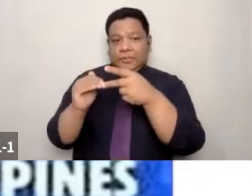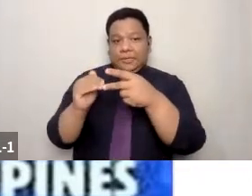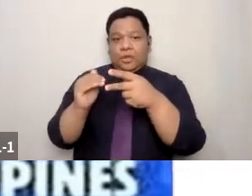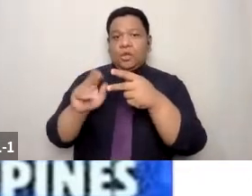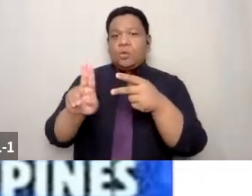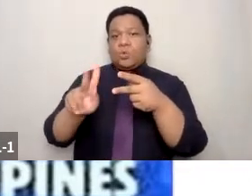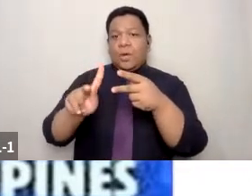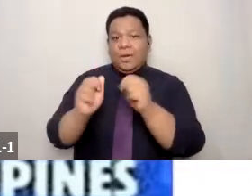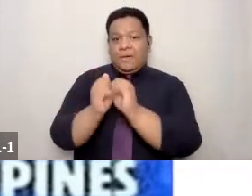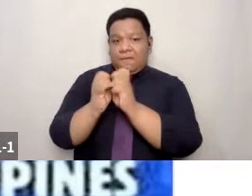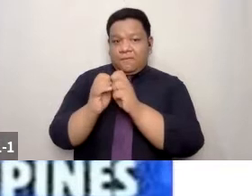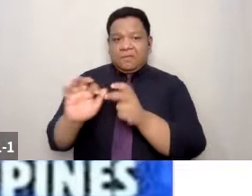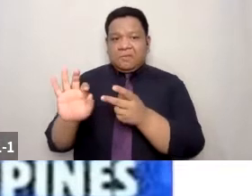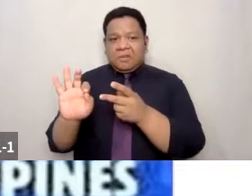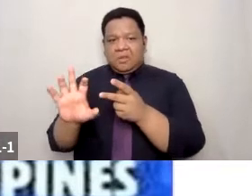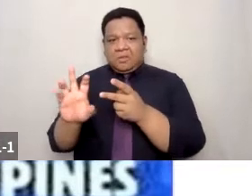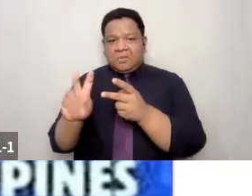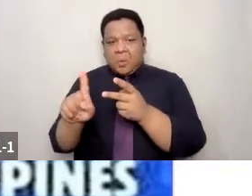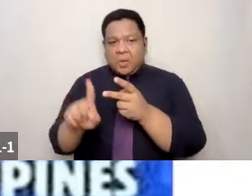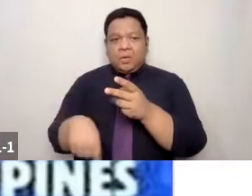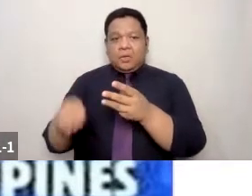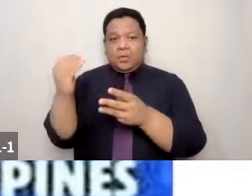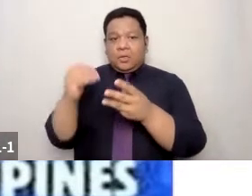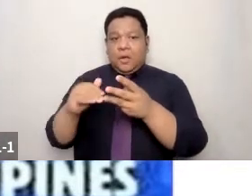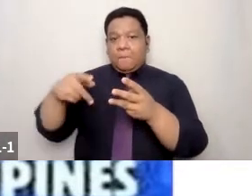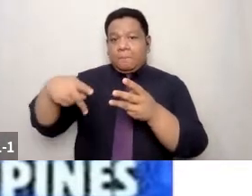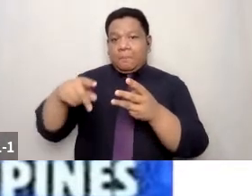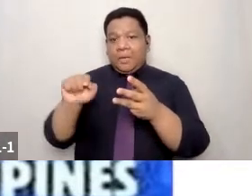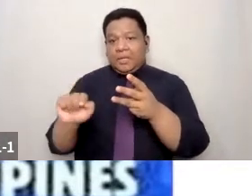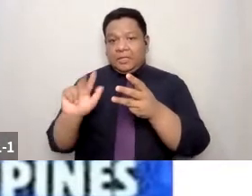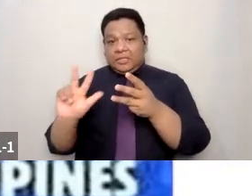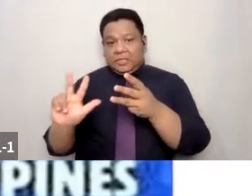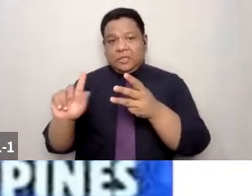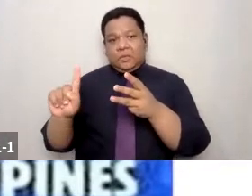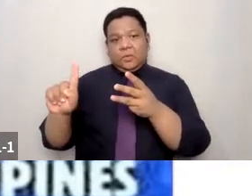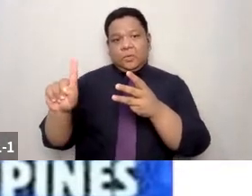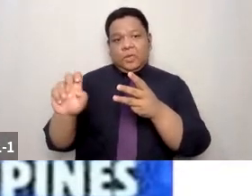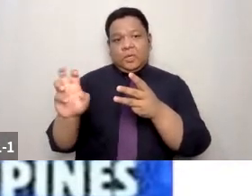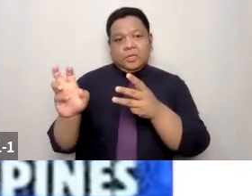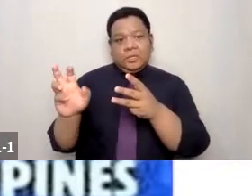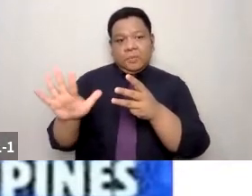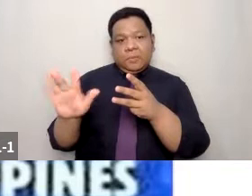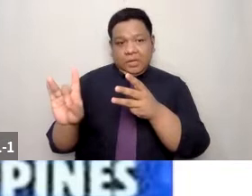P.3 variants has 158 cases. For Brazil, it’s good that it remained on 2.